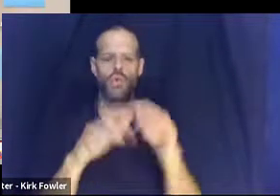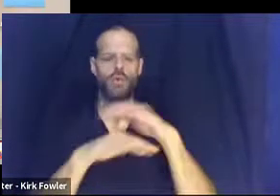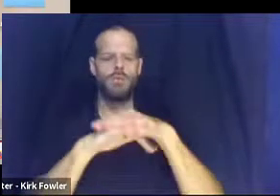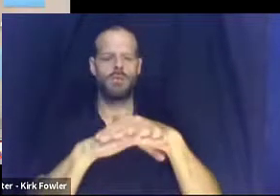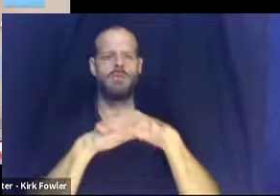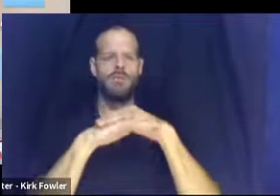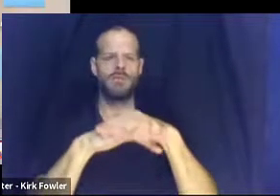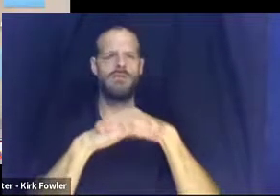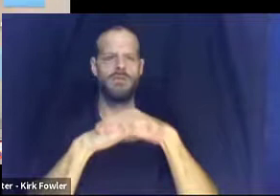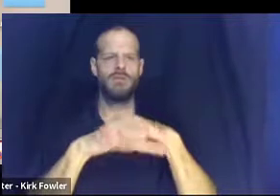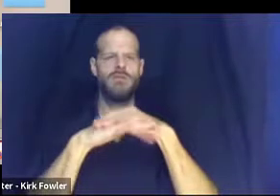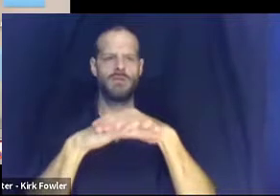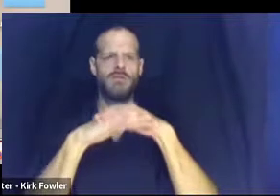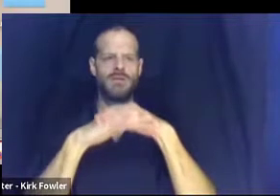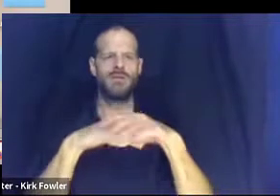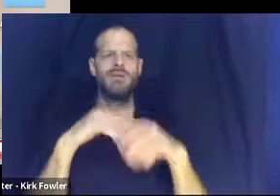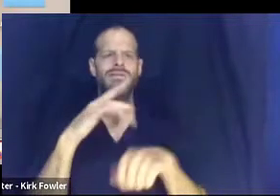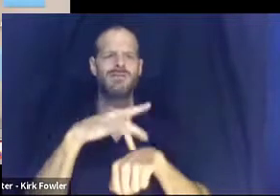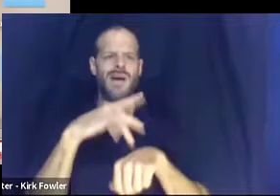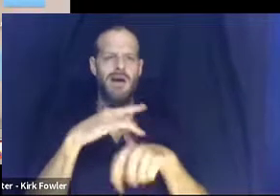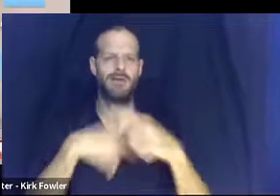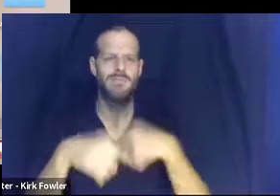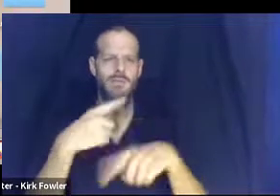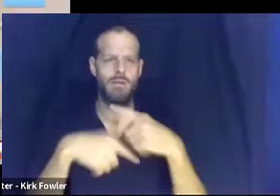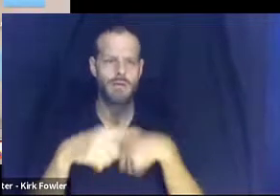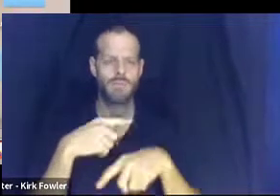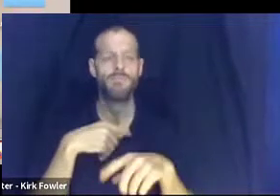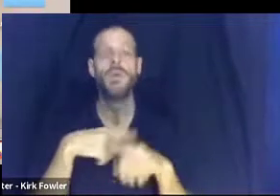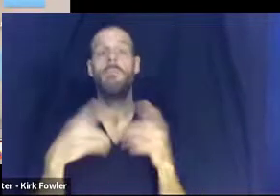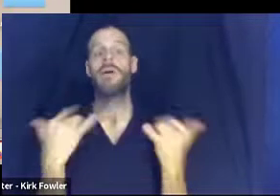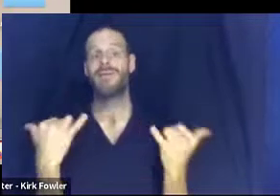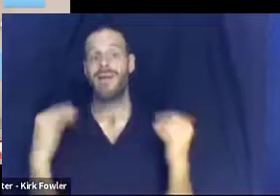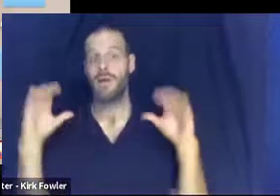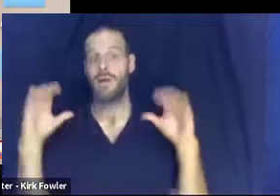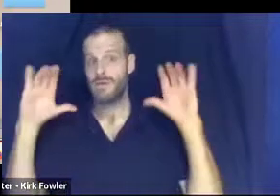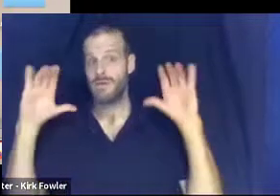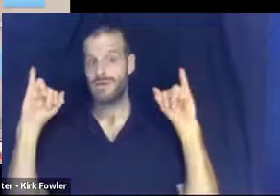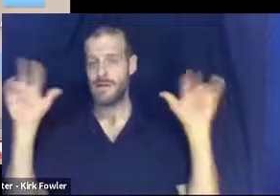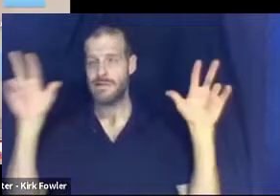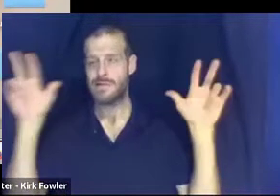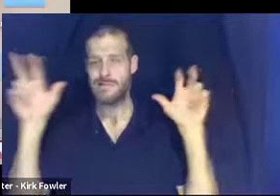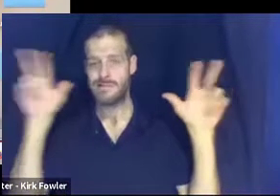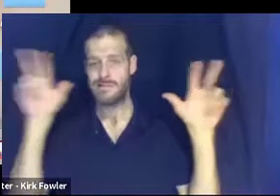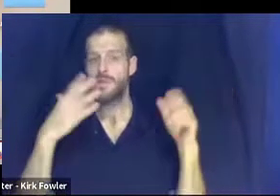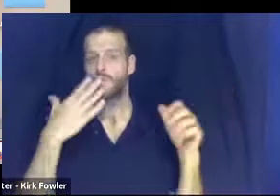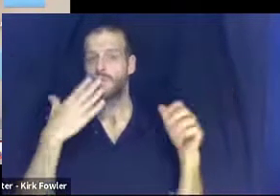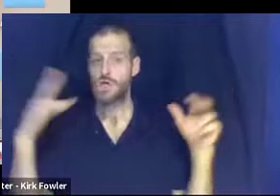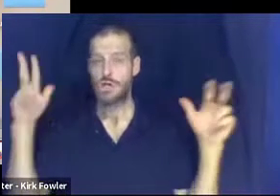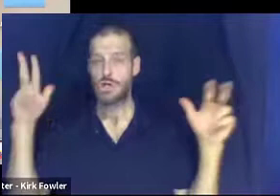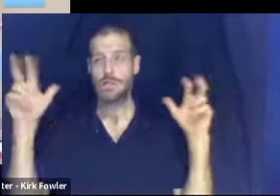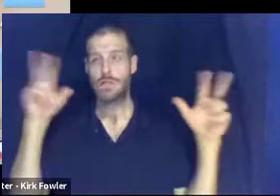But she's now at the point with her cochlear implants, where she's getting some good auditory input, she's accessing some speech,